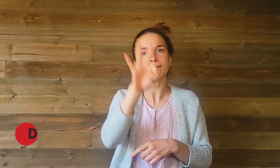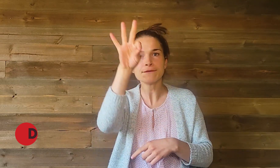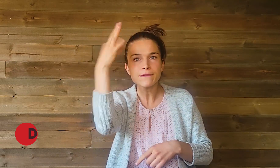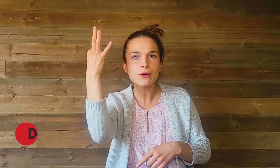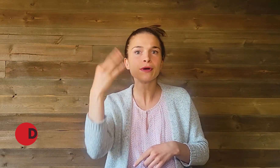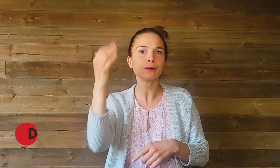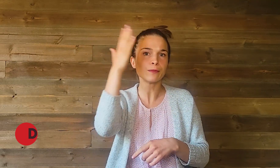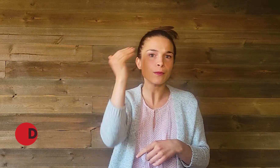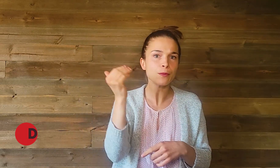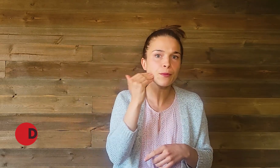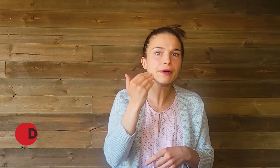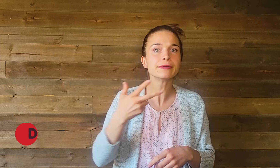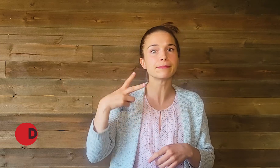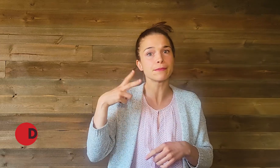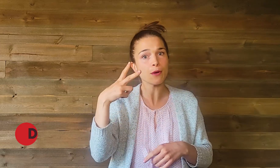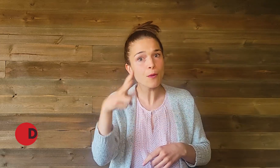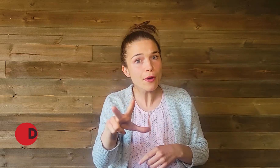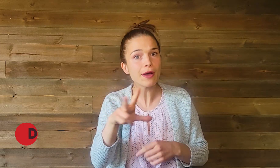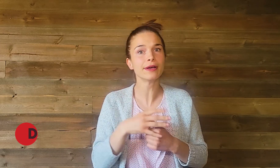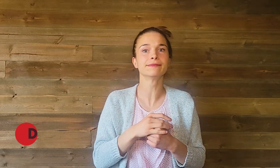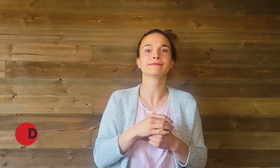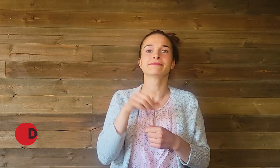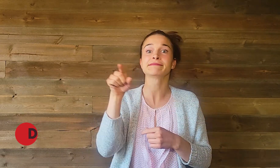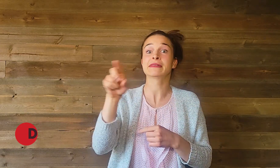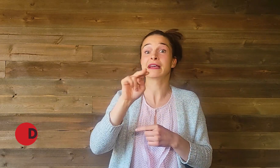French, Korean, and Portuguese.